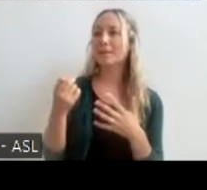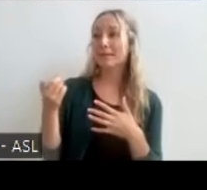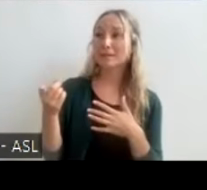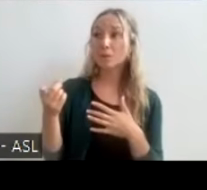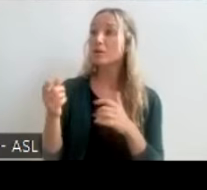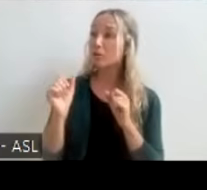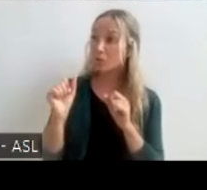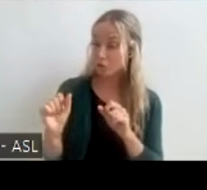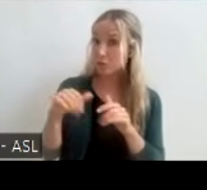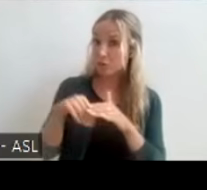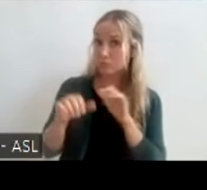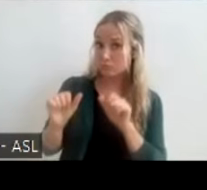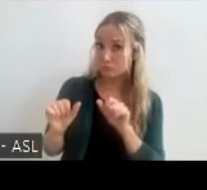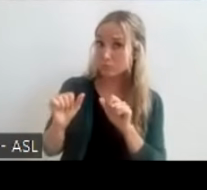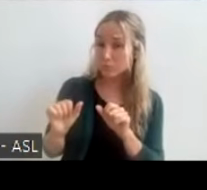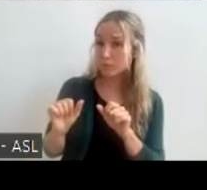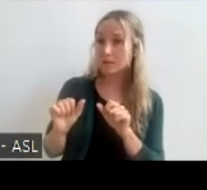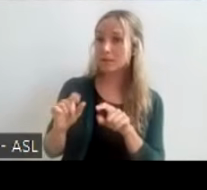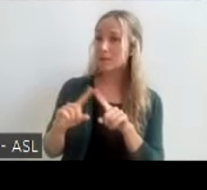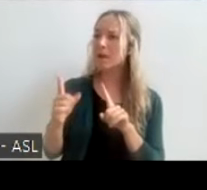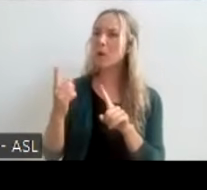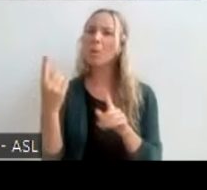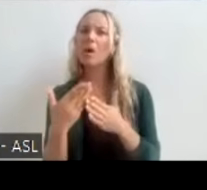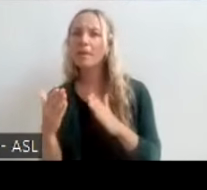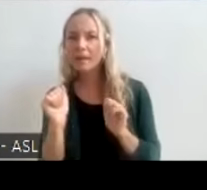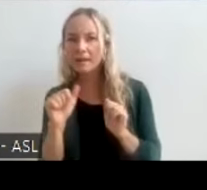Sometimes we found the store did have a portable ramp but